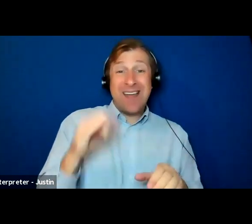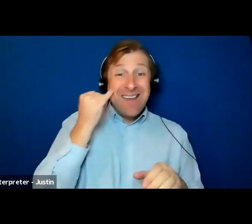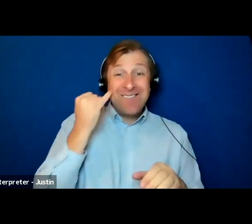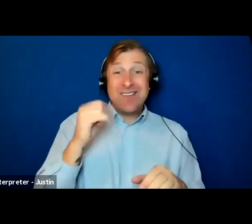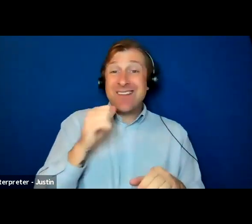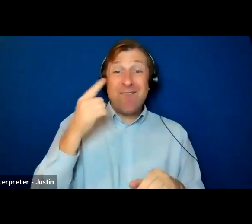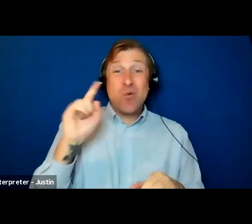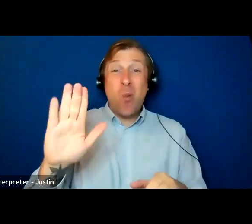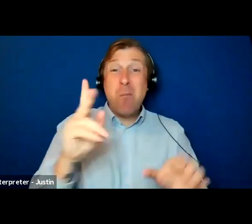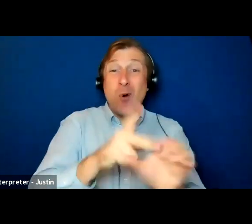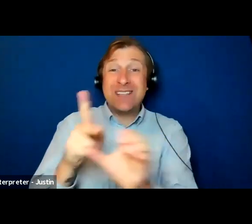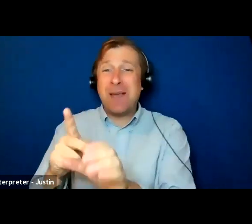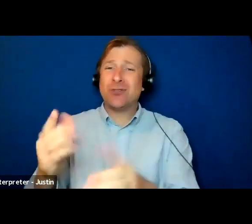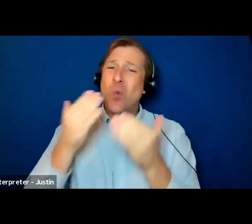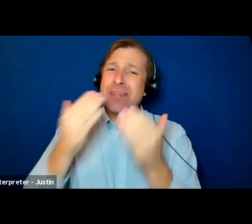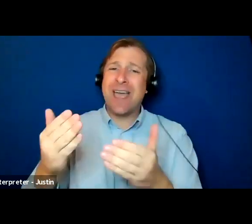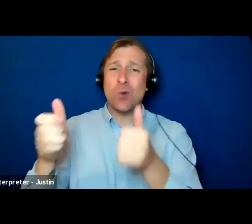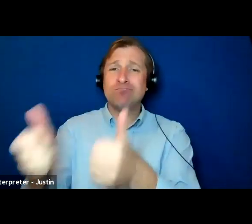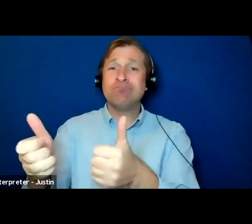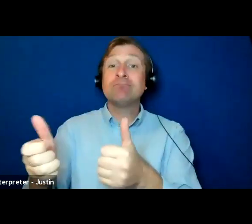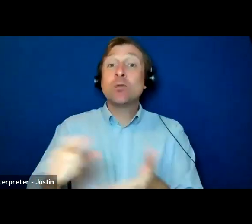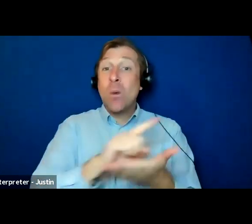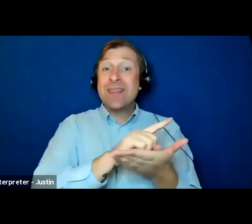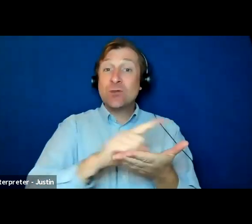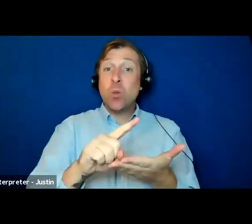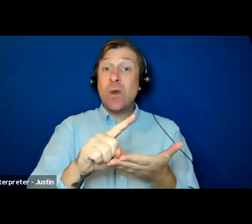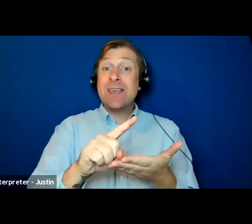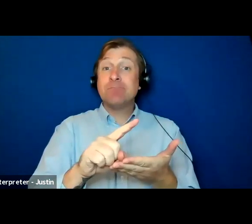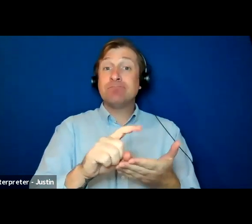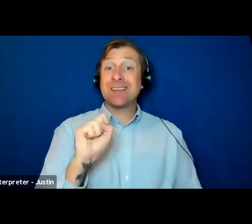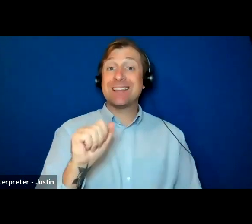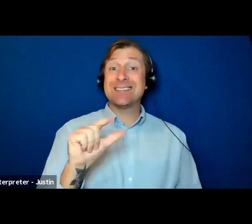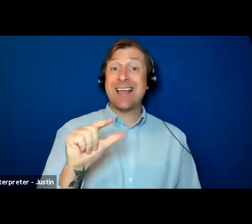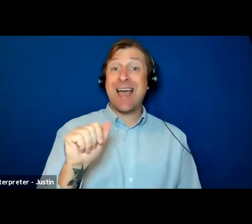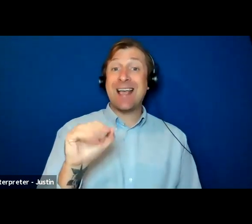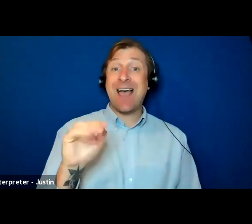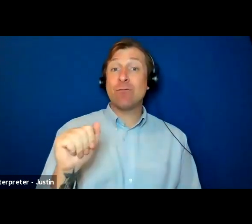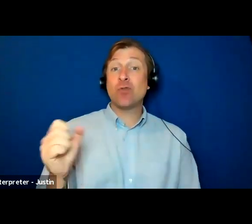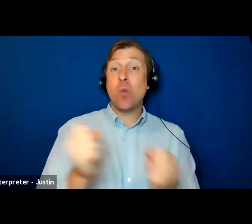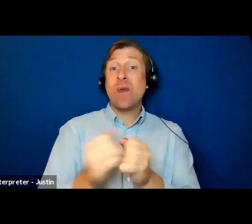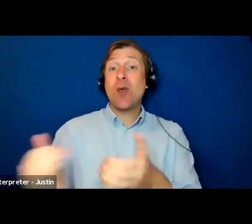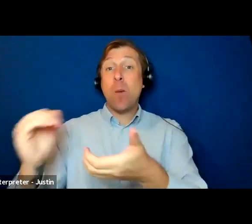So as you know, this week, SAG-AFTRA, along with our sister guilds and unions, and one of our largest employer groups, the AMPTP,